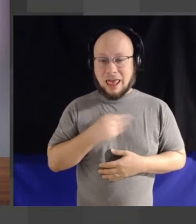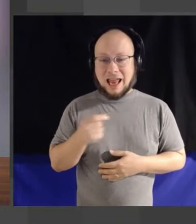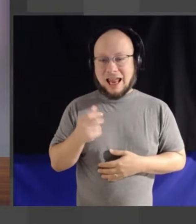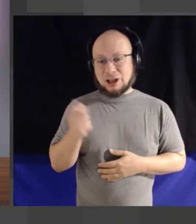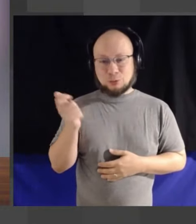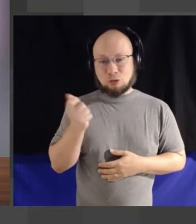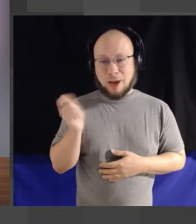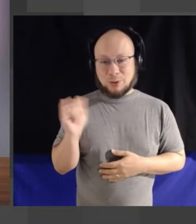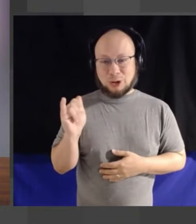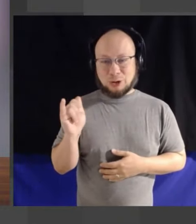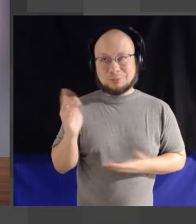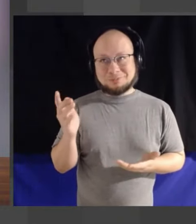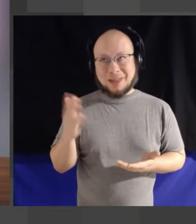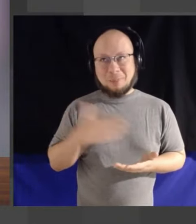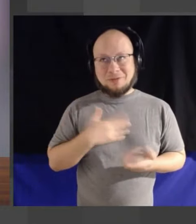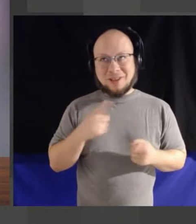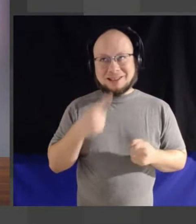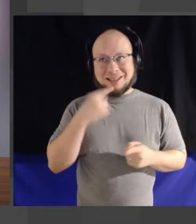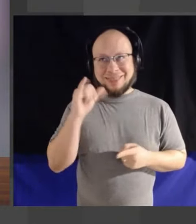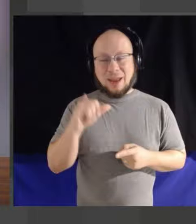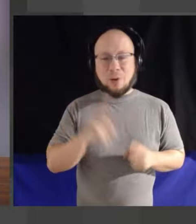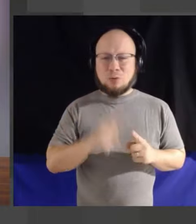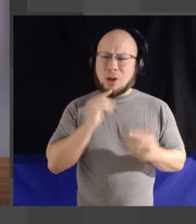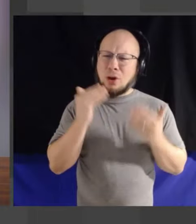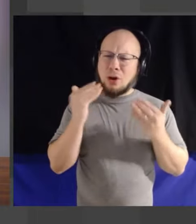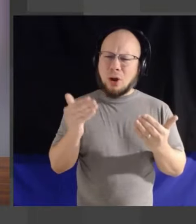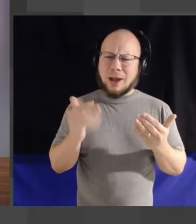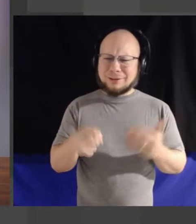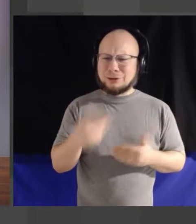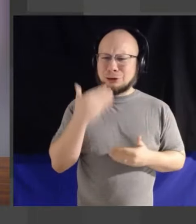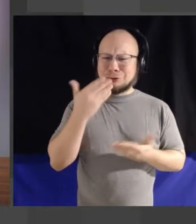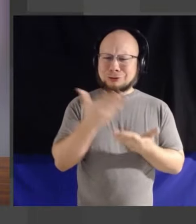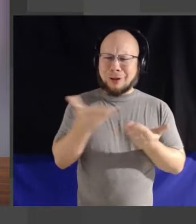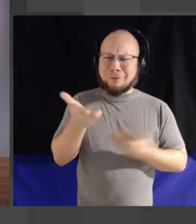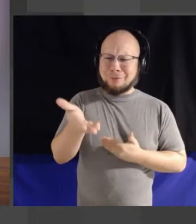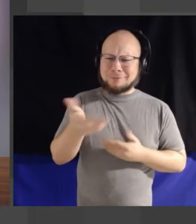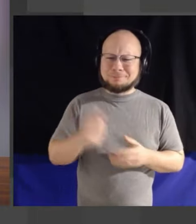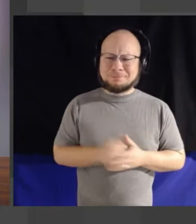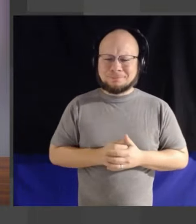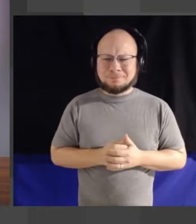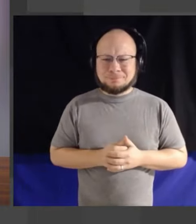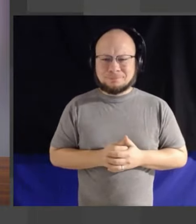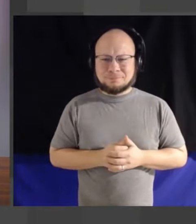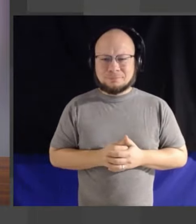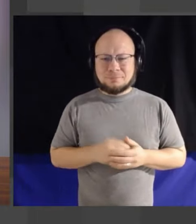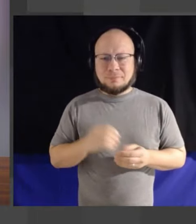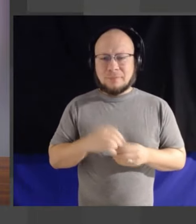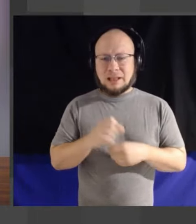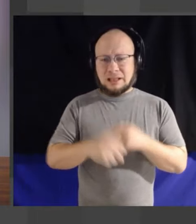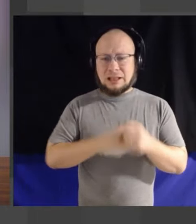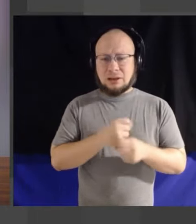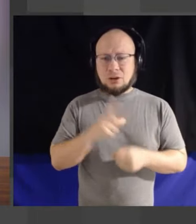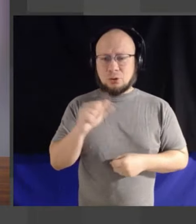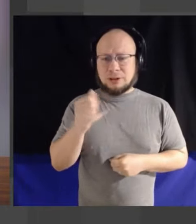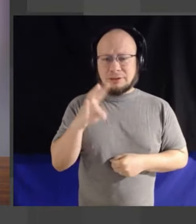PLEASE LIKE AND SUBSCRIBE. I'VE ALWAYS WANTED TO SAY THAT. BUT REALLY YOU SHOULD.